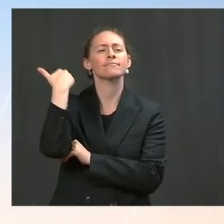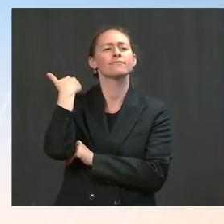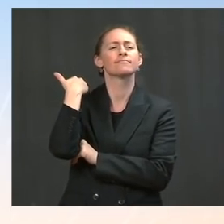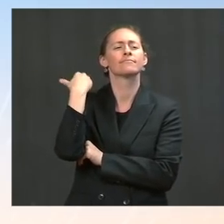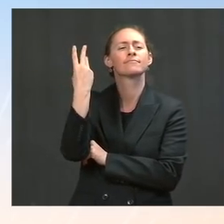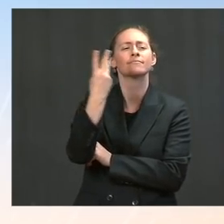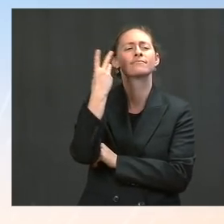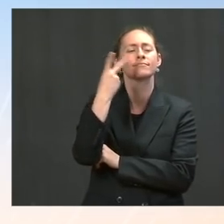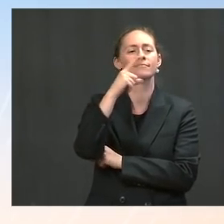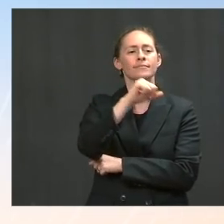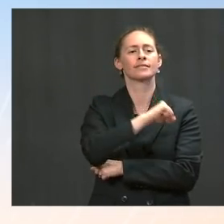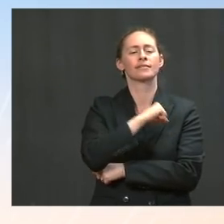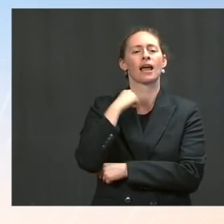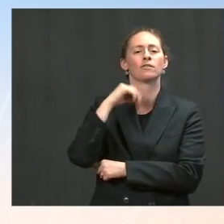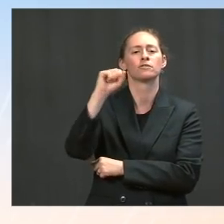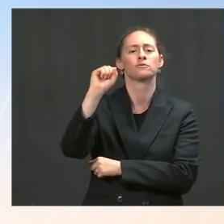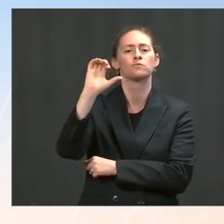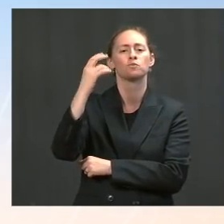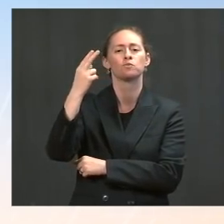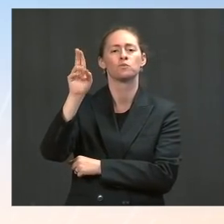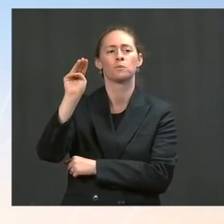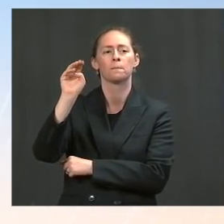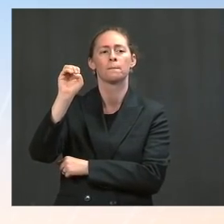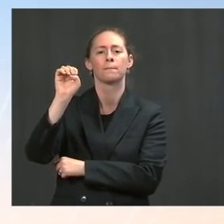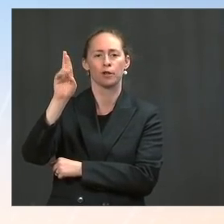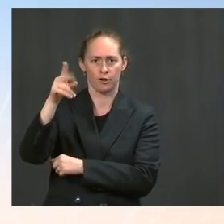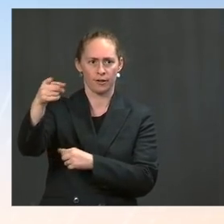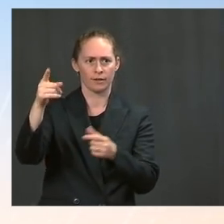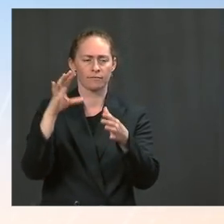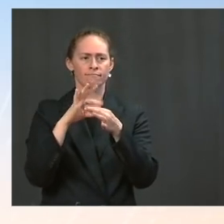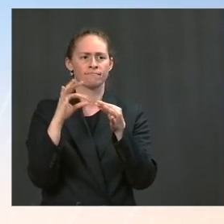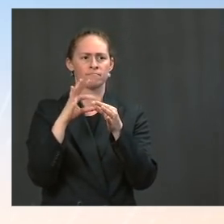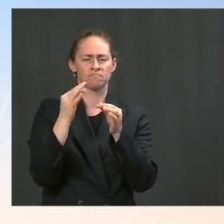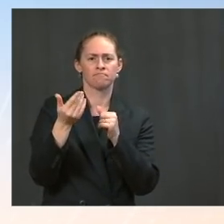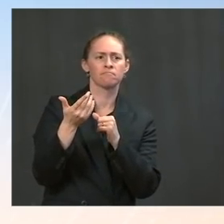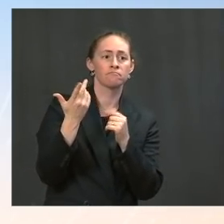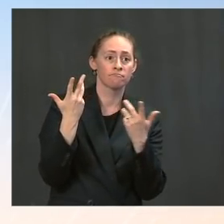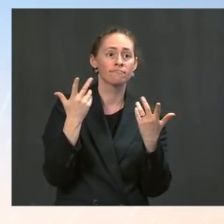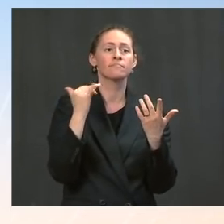what will the President be doing over the weekend to help things move along? Will he be making calls all weekend?